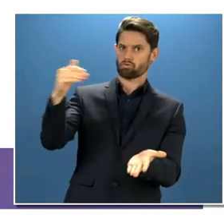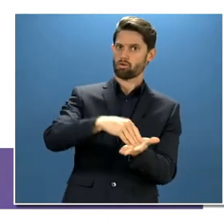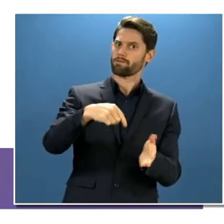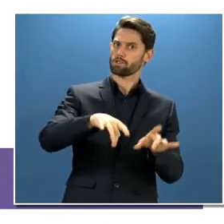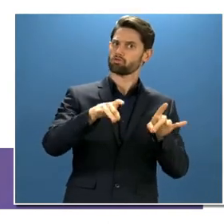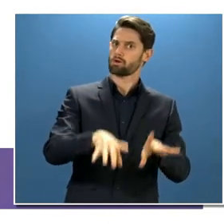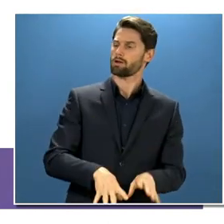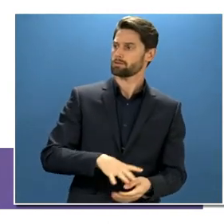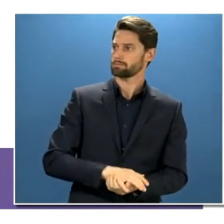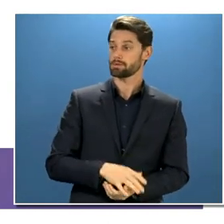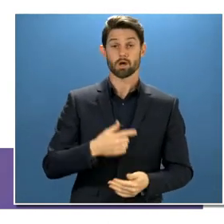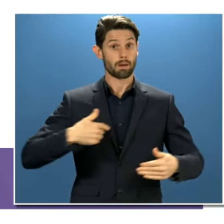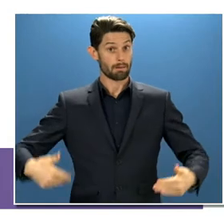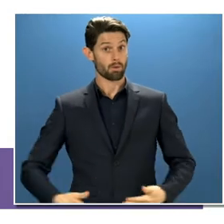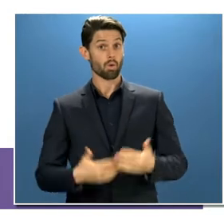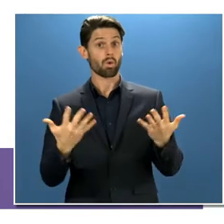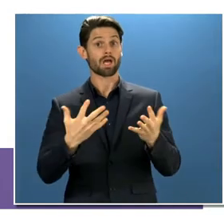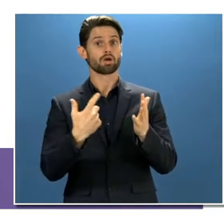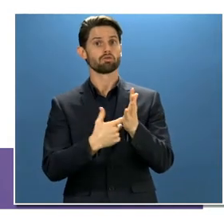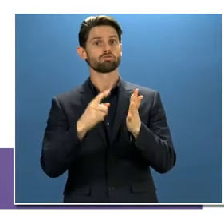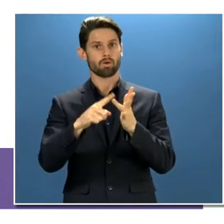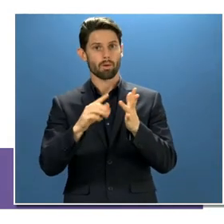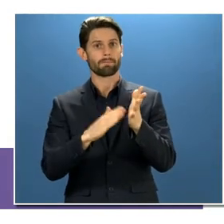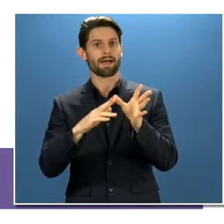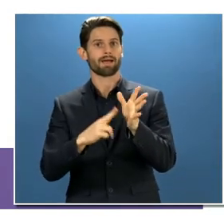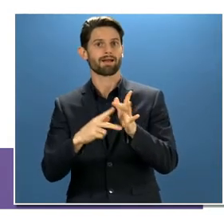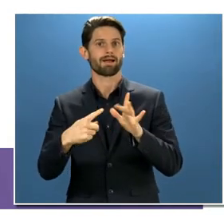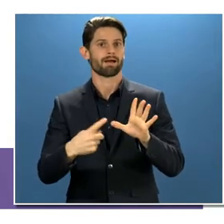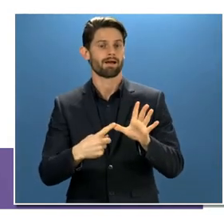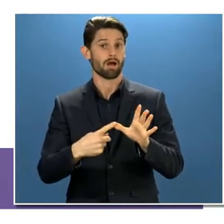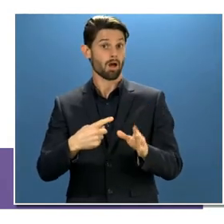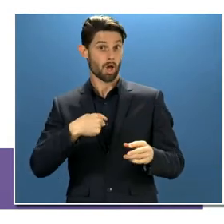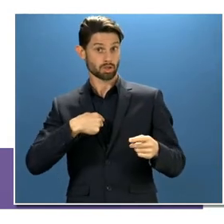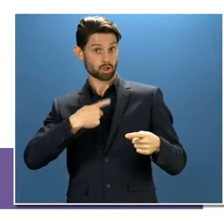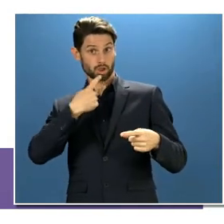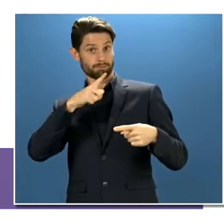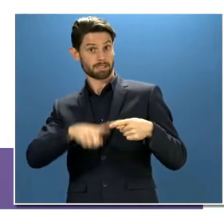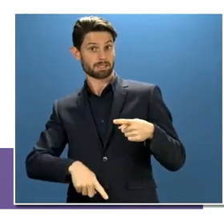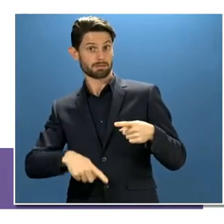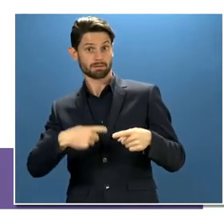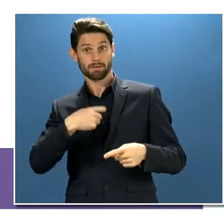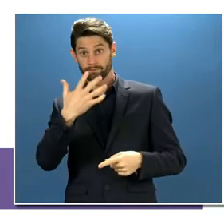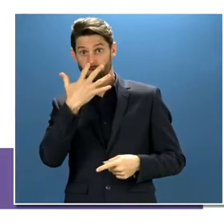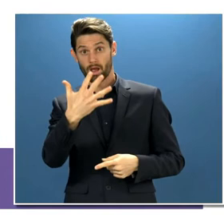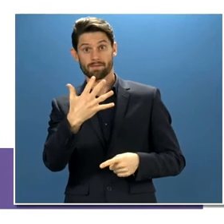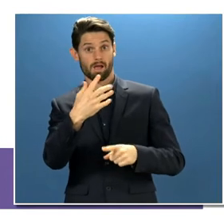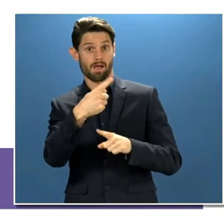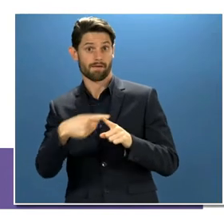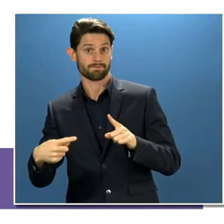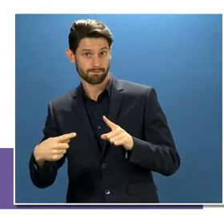Well, I was born in Romania and I was adopted when I was 5.5 and ---